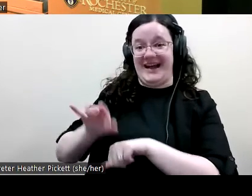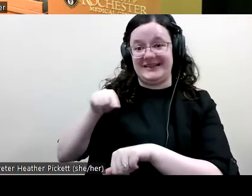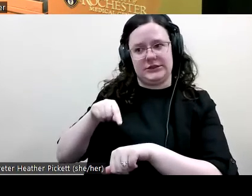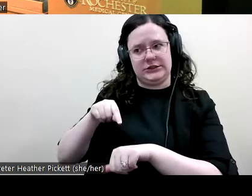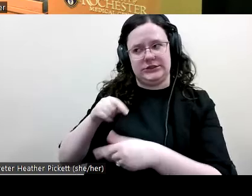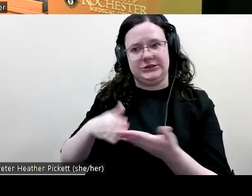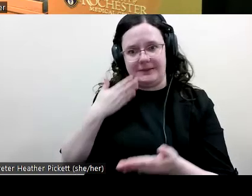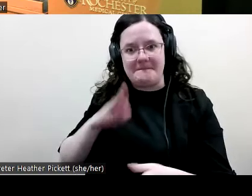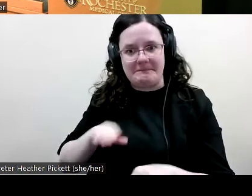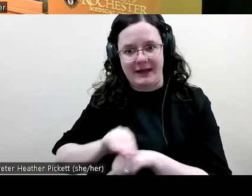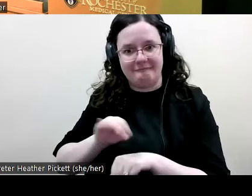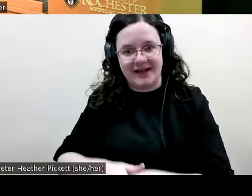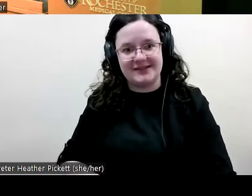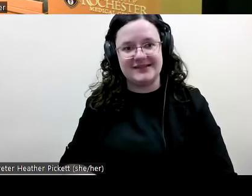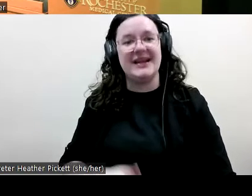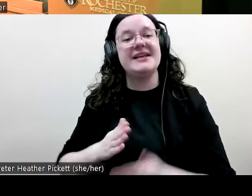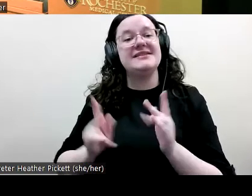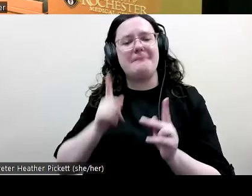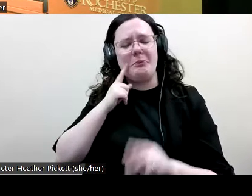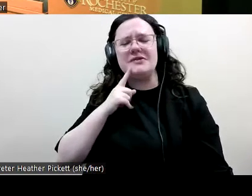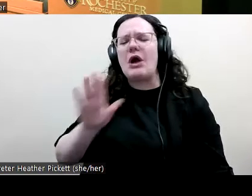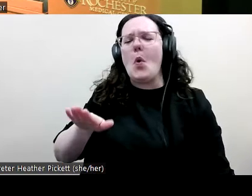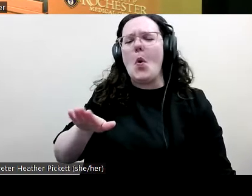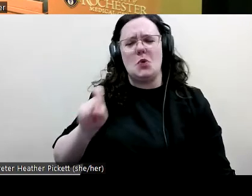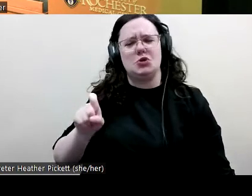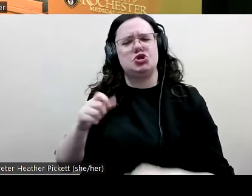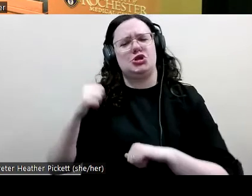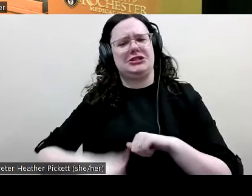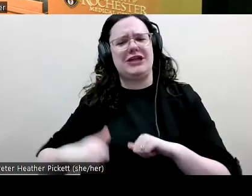you know have you tried this particular herb you know I I heard these vitamins really work well